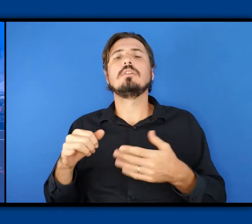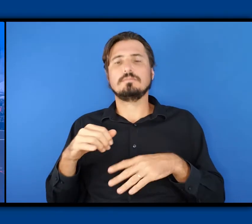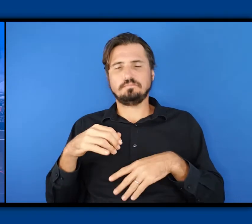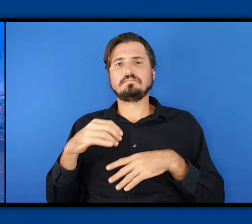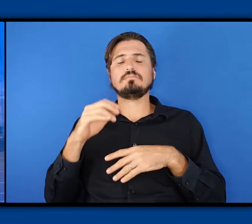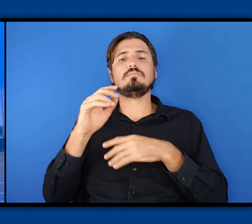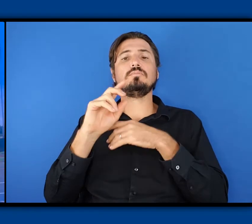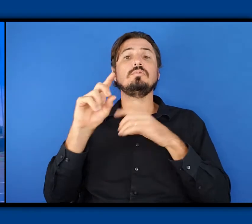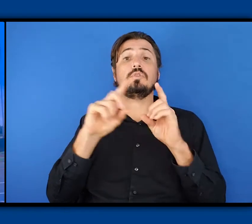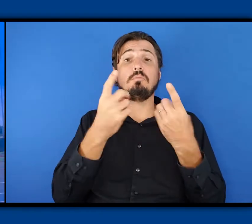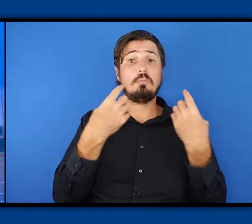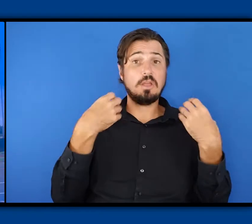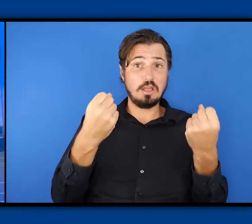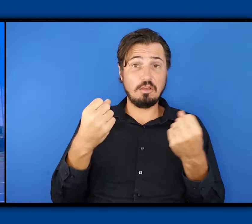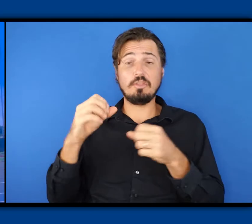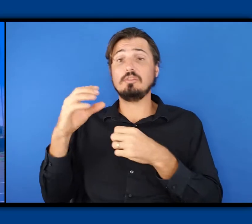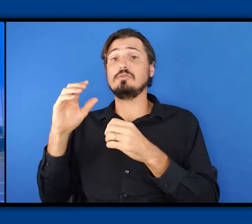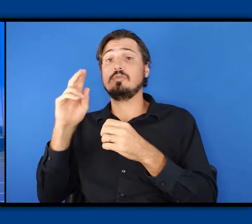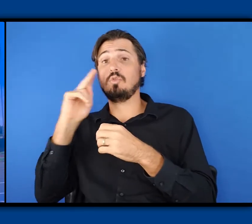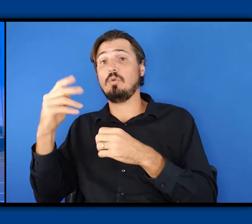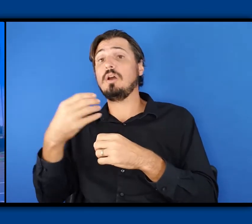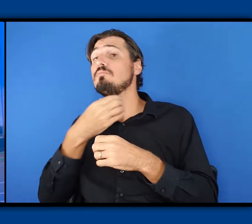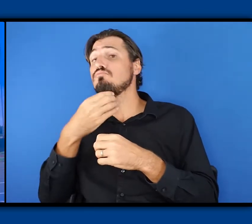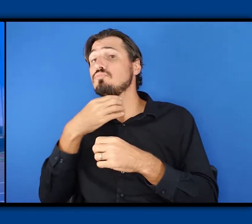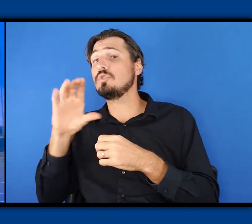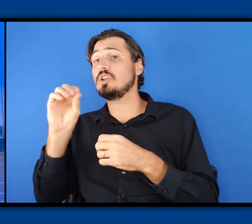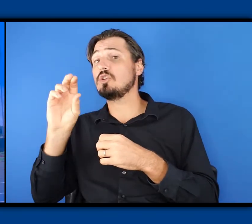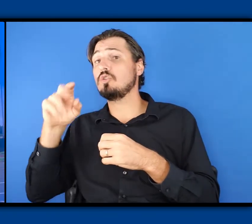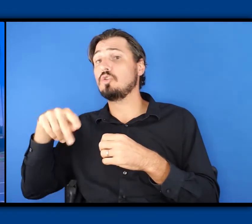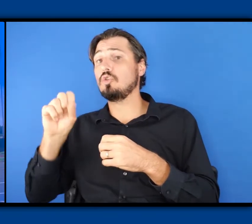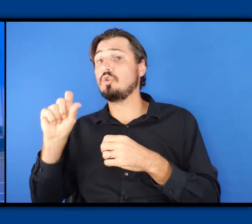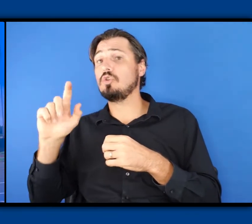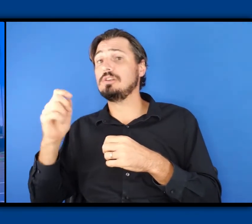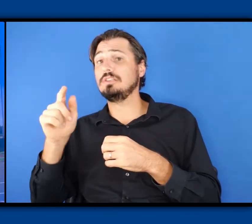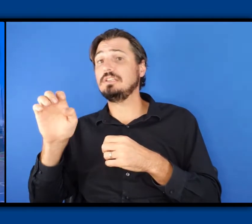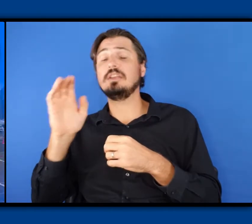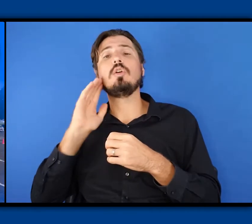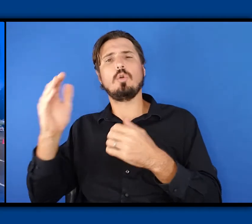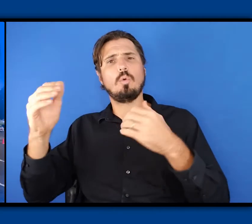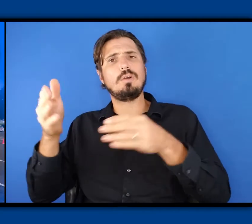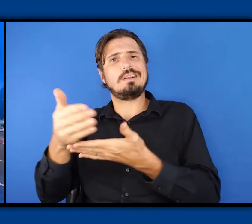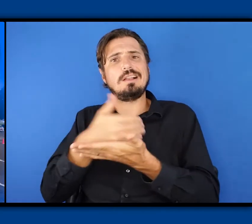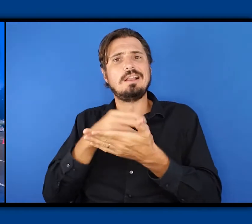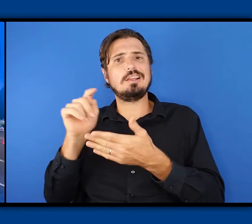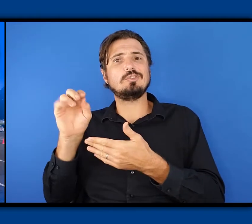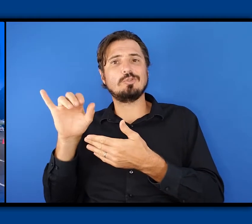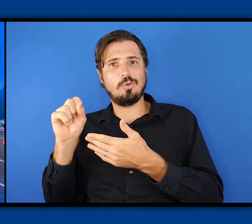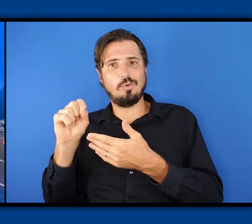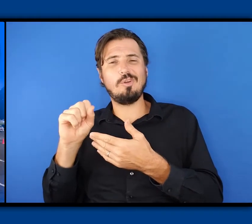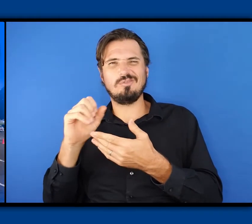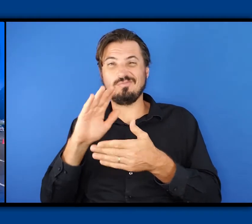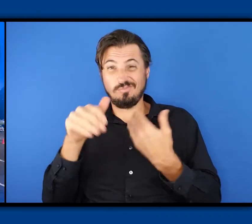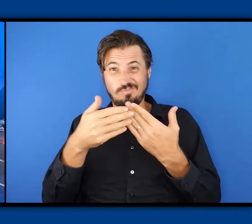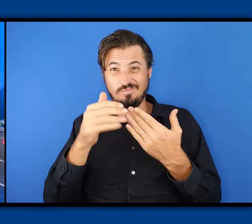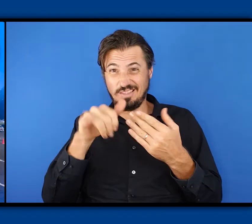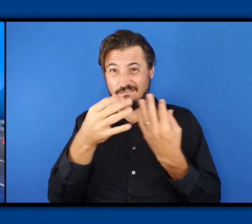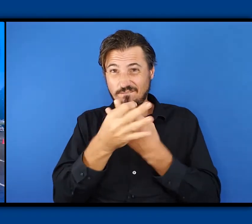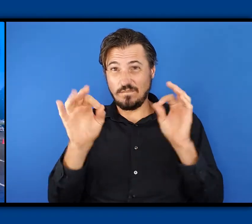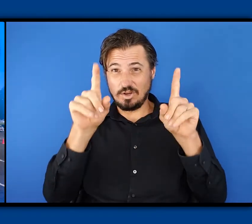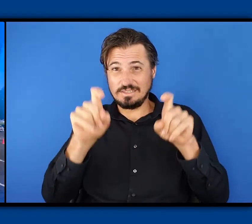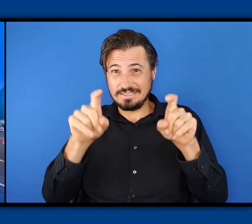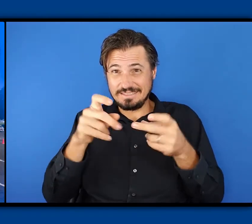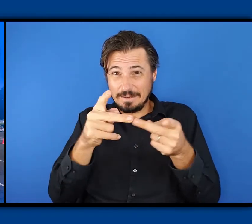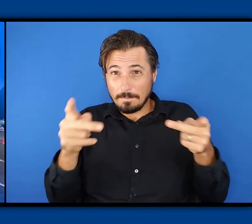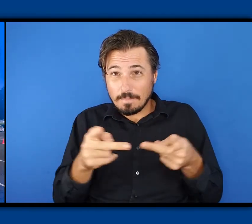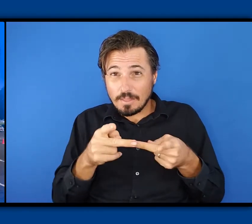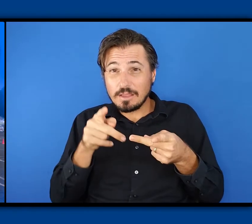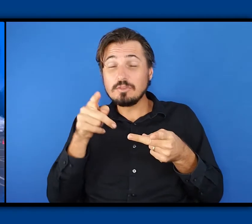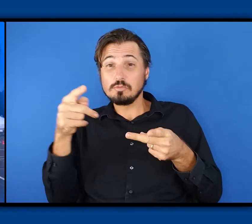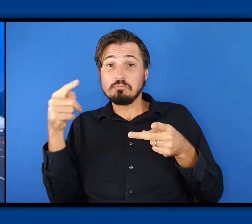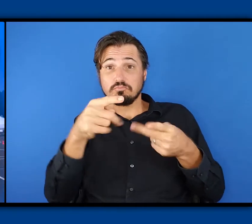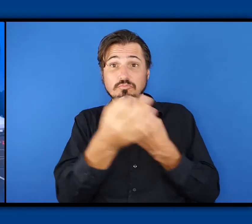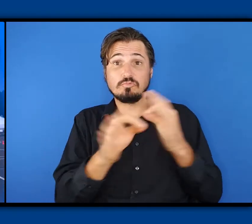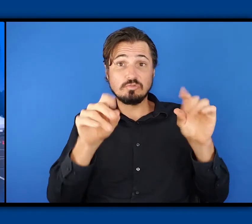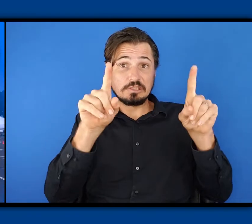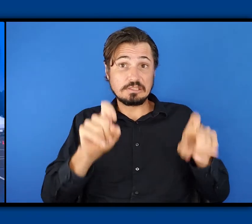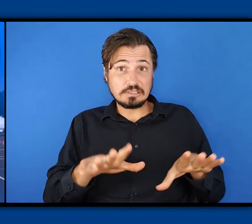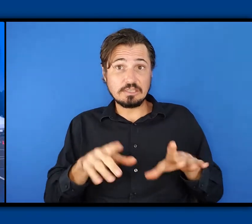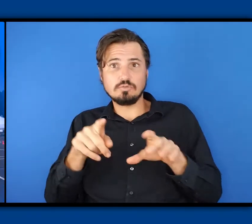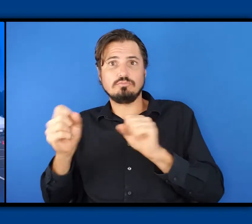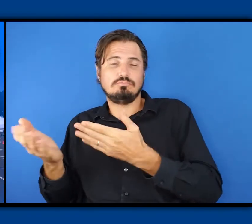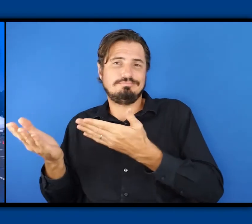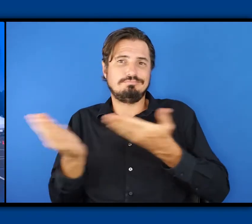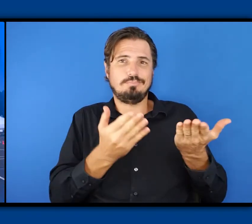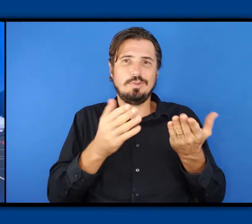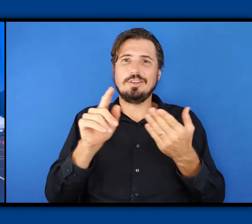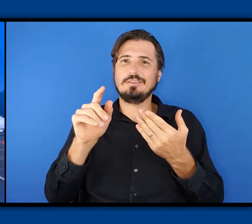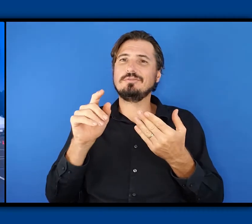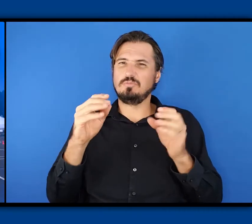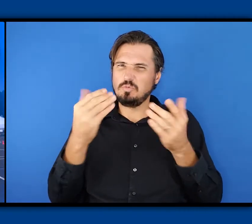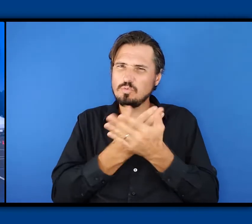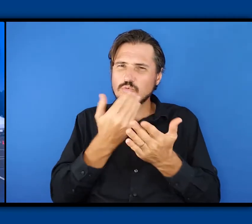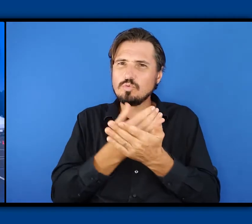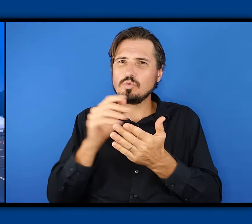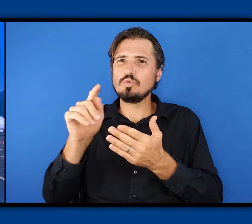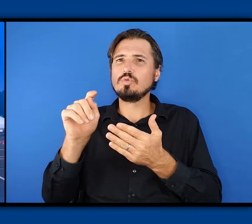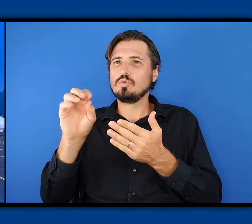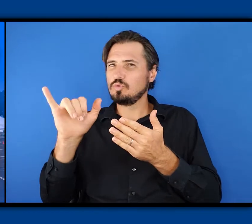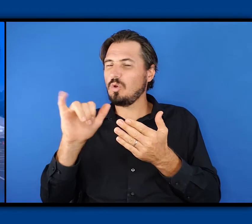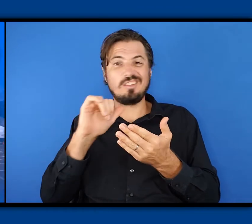Toys for Tots drop off at each of the next three surge testing locations. You can get a test and also drop off a new, unwrapped toy in a safe, socially distanced manner at the same time. A toy